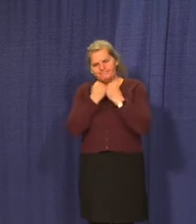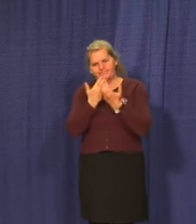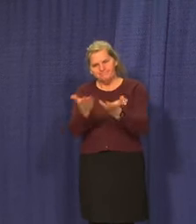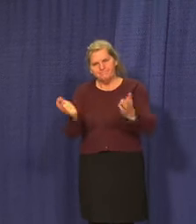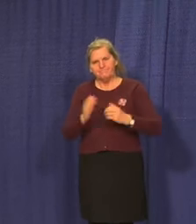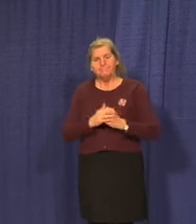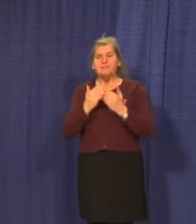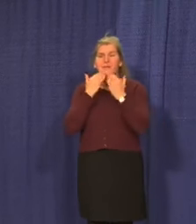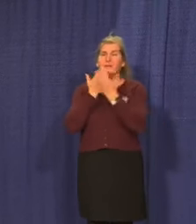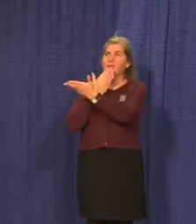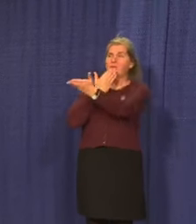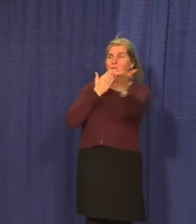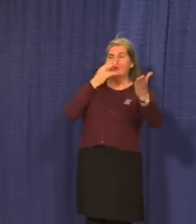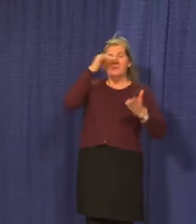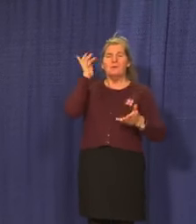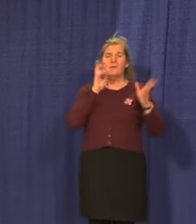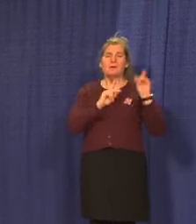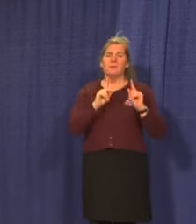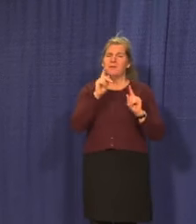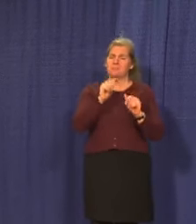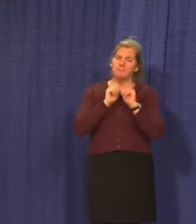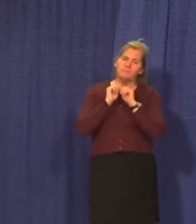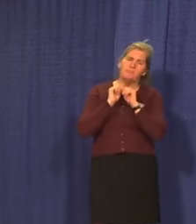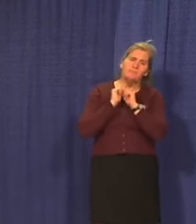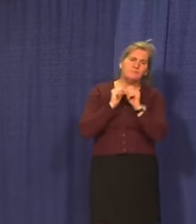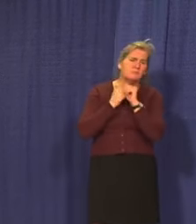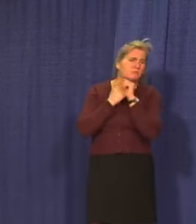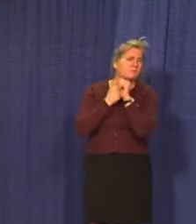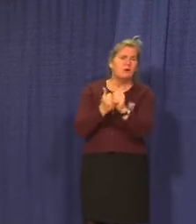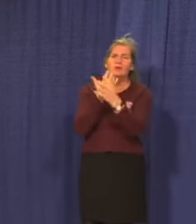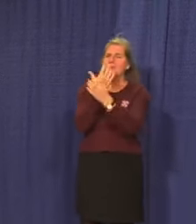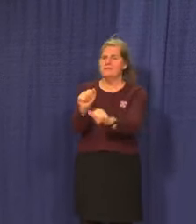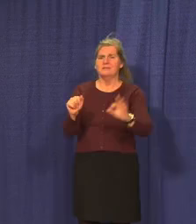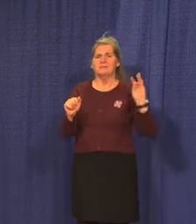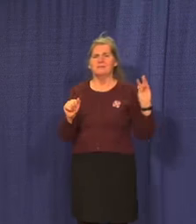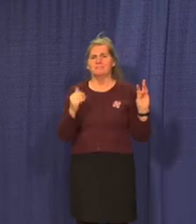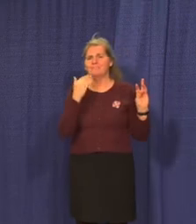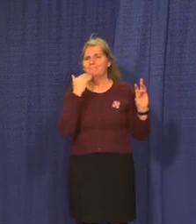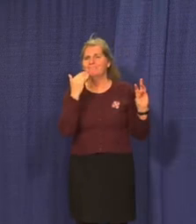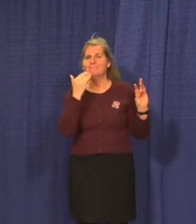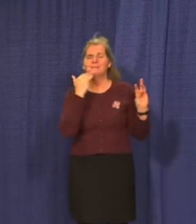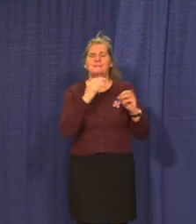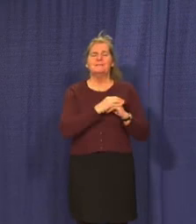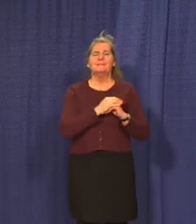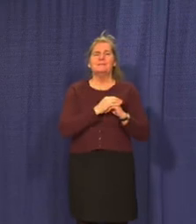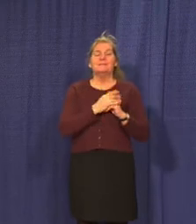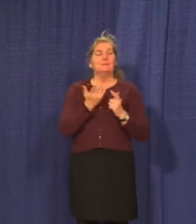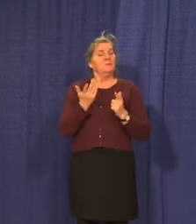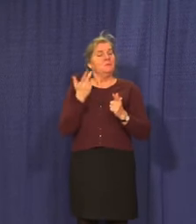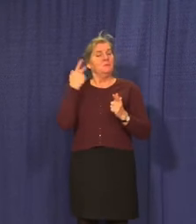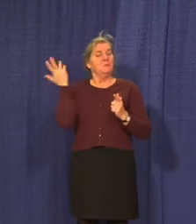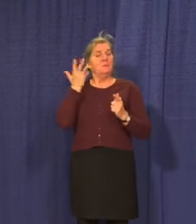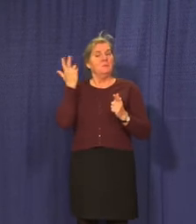YUKONERS FOR PRACTISING THE SAFE SIX. WE WATCHED A SECOND WAVE UNFOLD